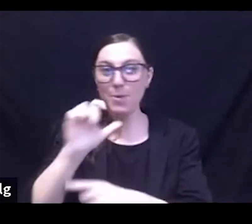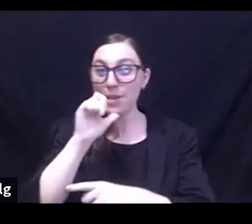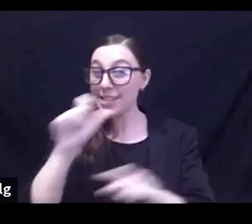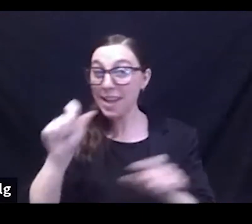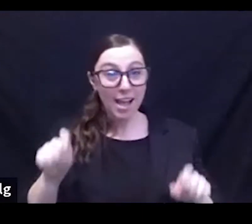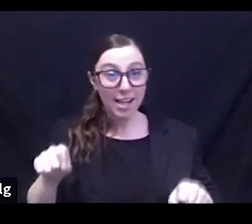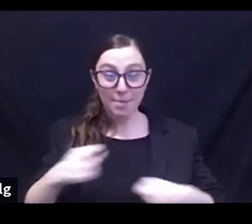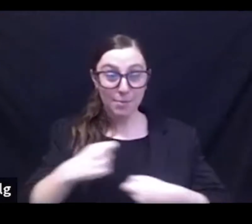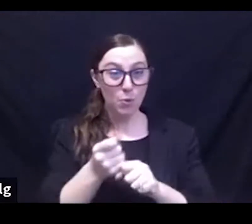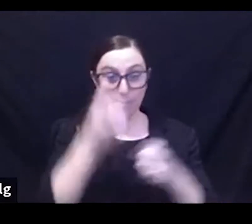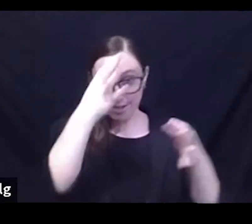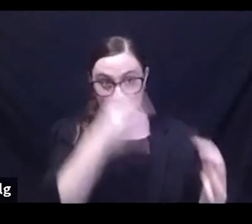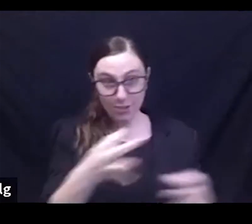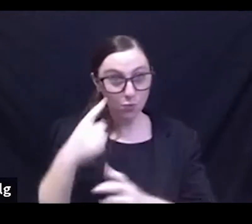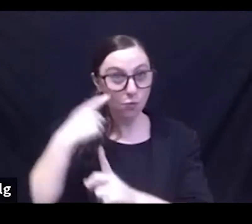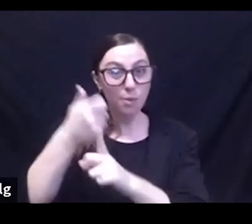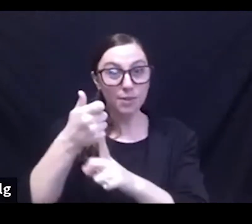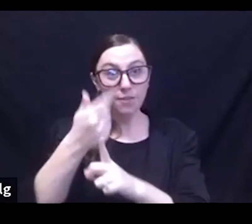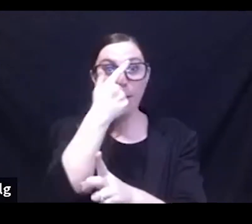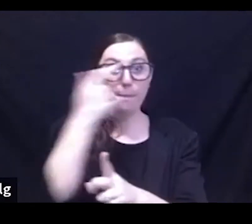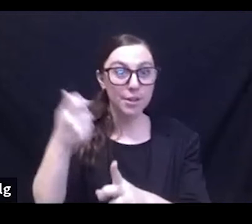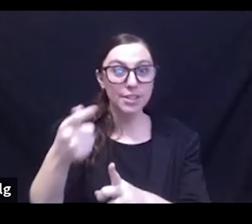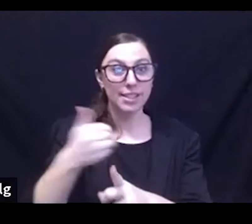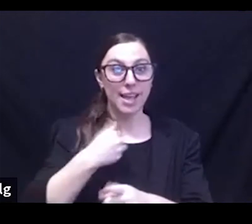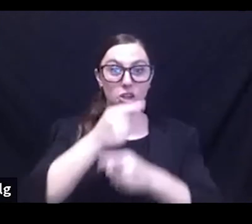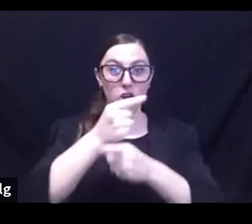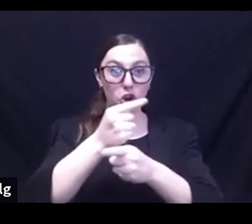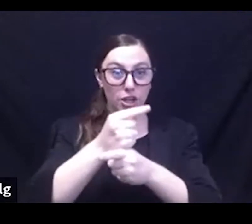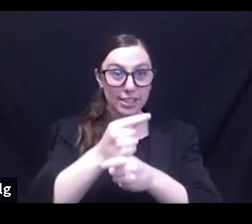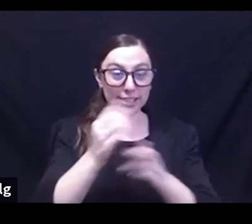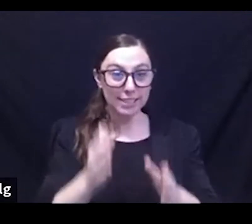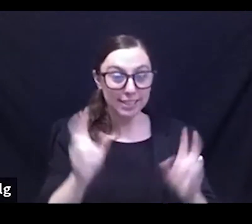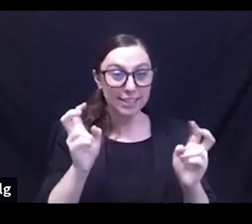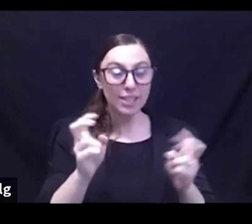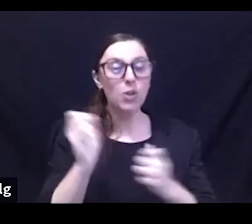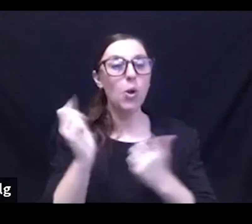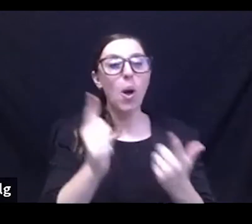decisions for himself because he has this guardian, all the decisions had to be made by this